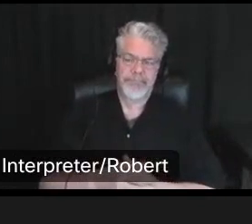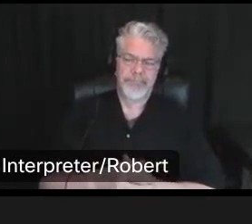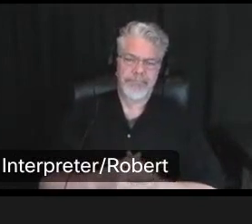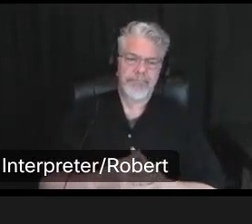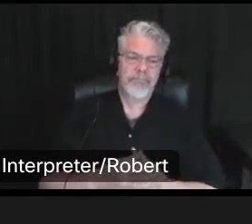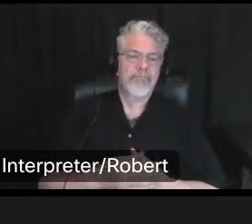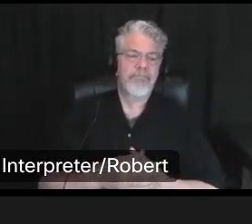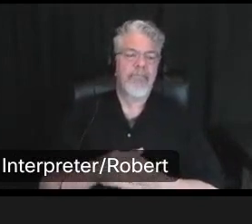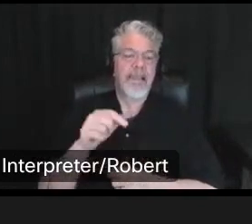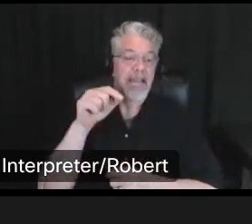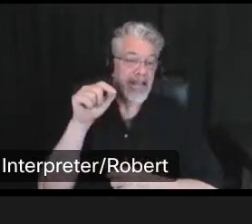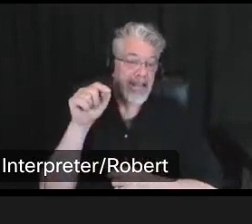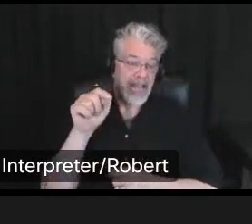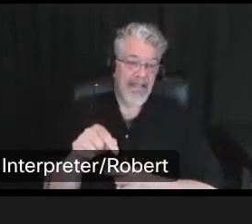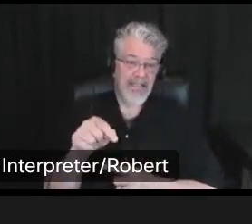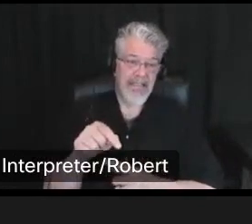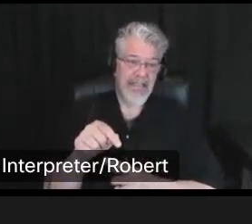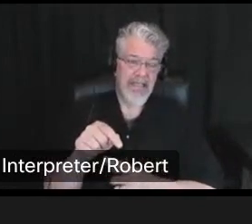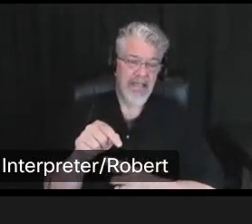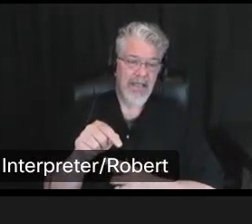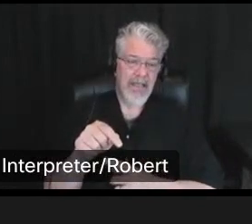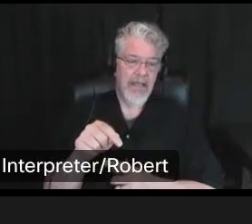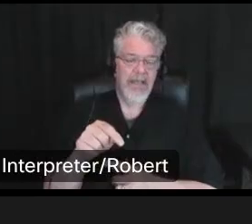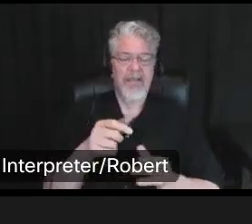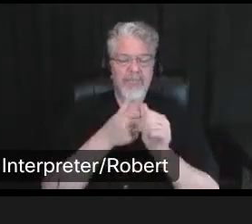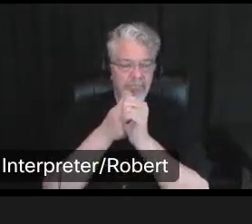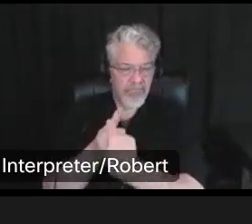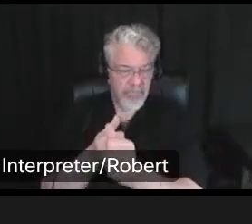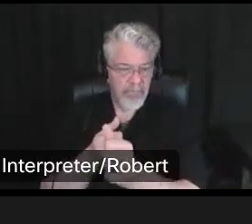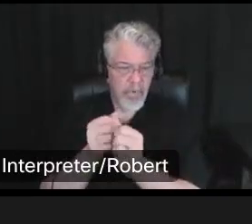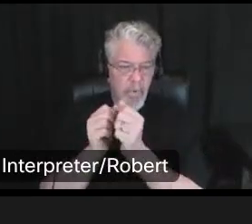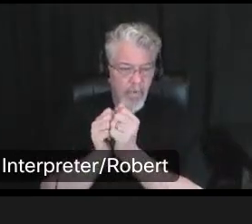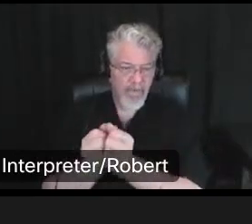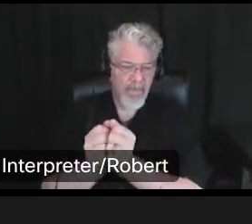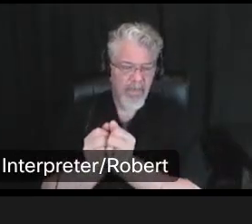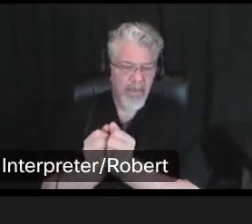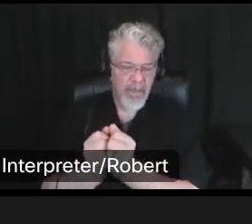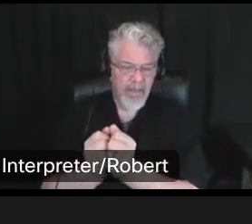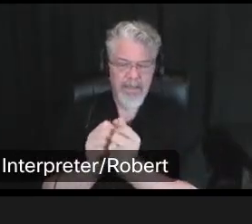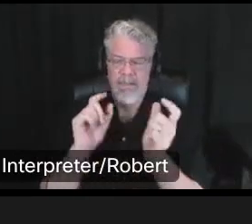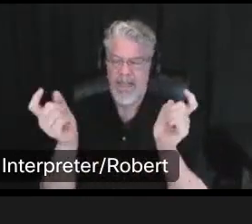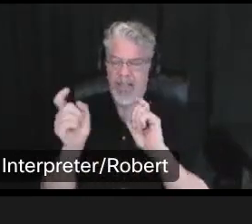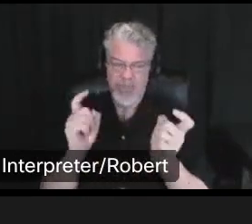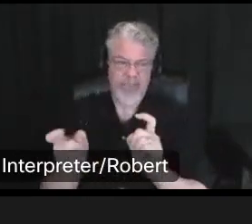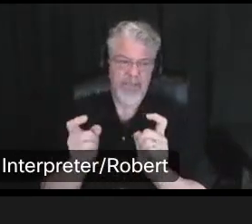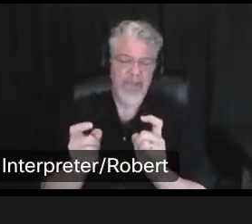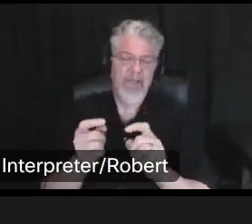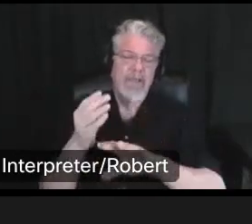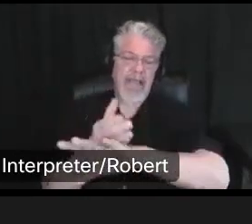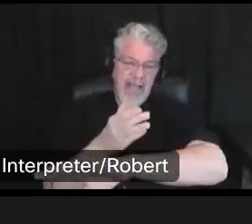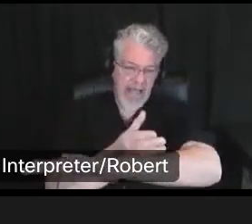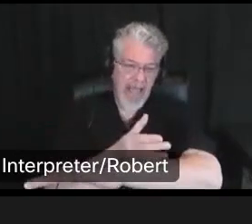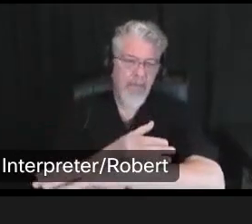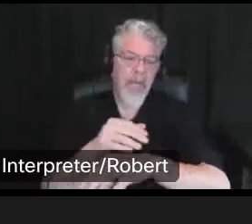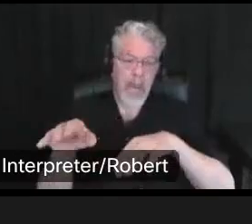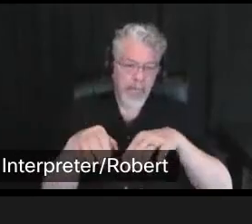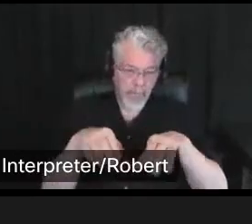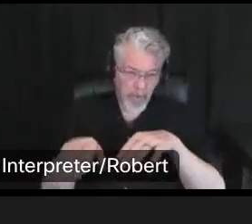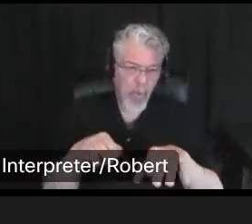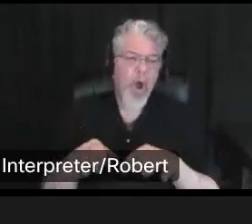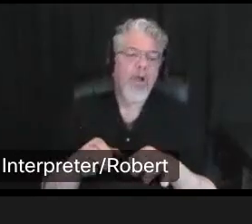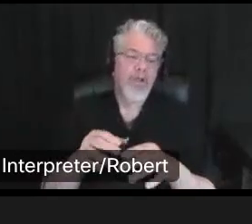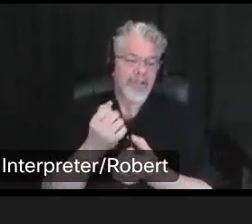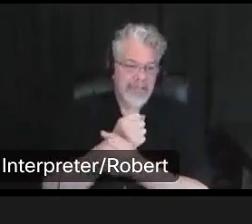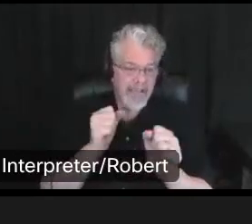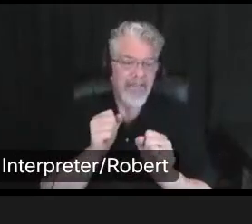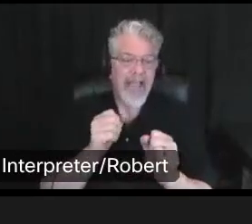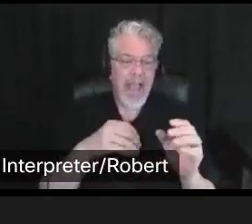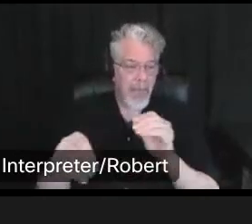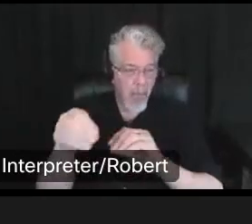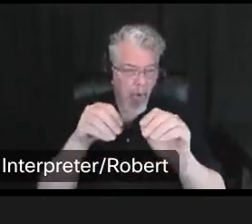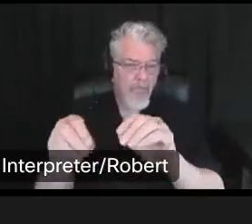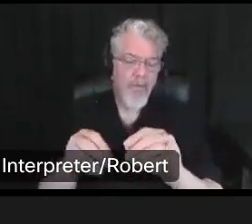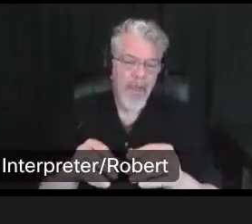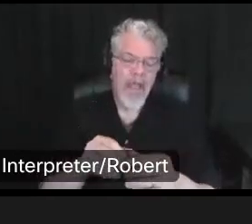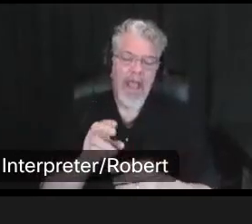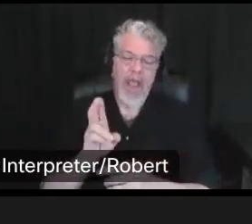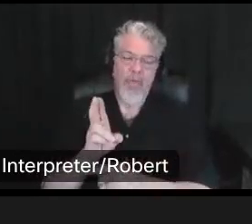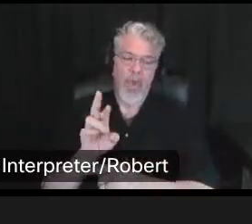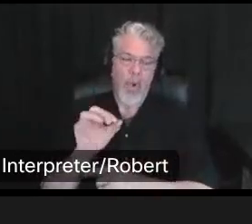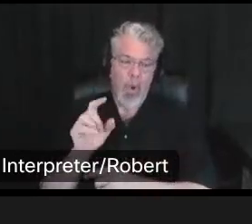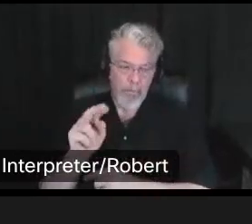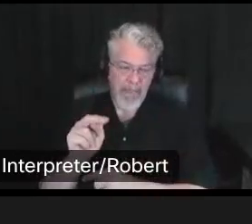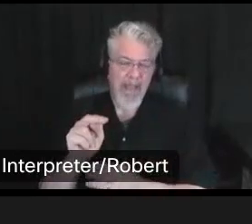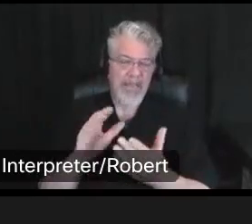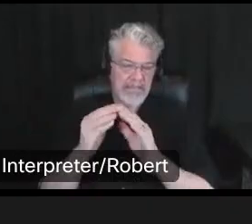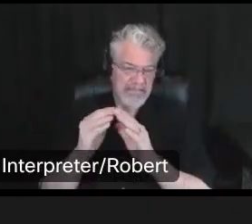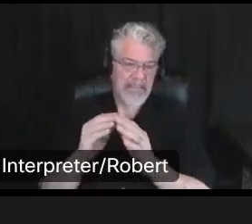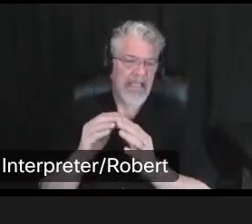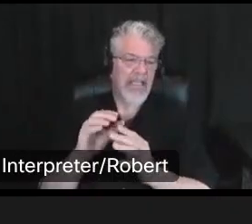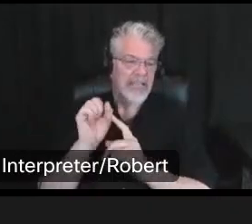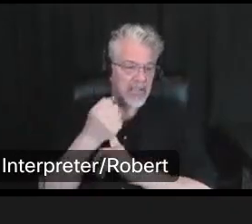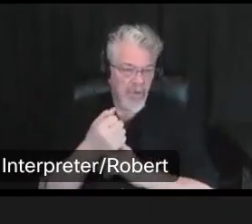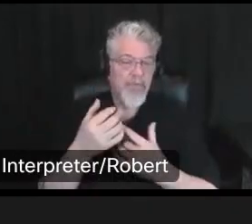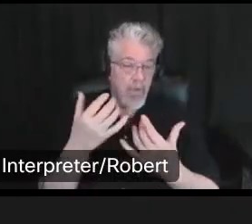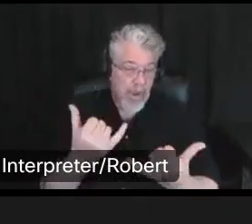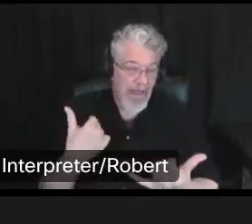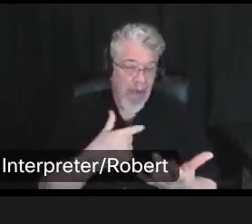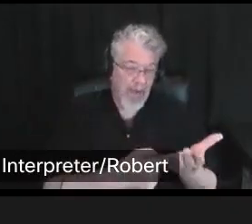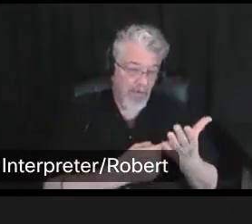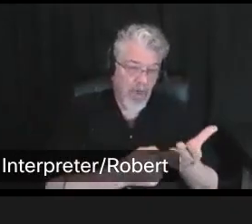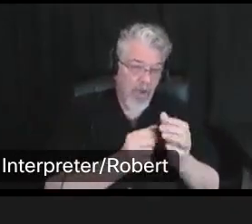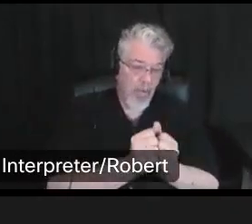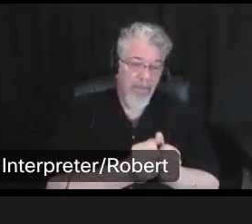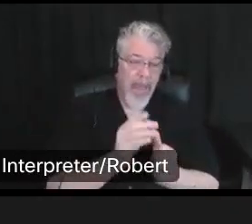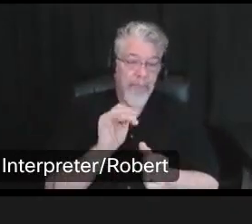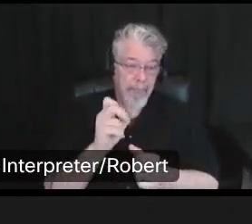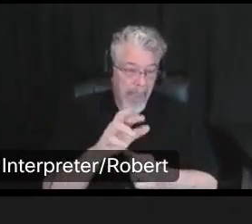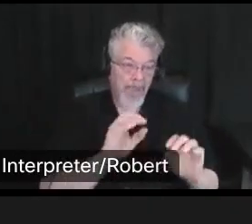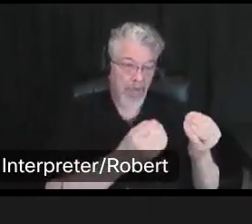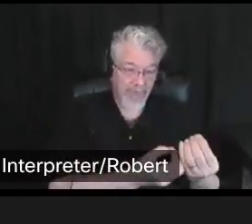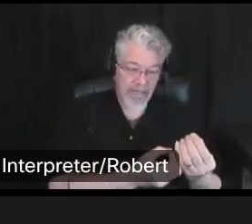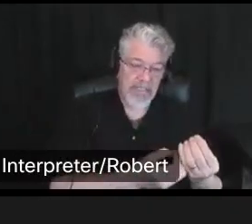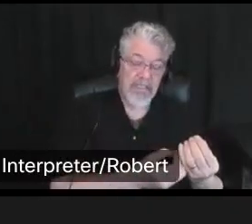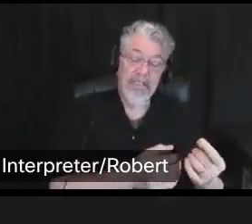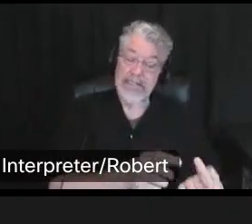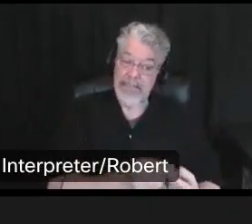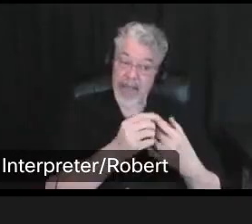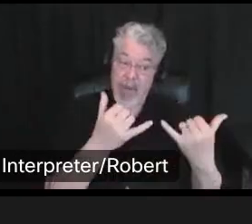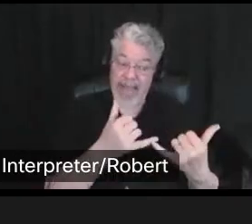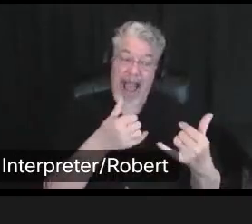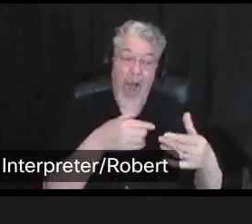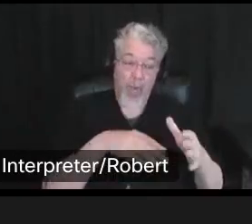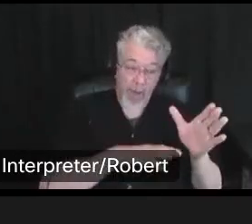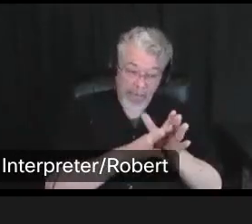So this kind of falls in line with those adjustments as far as enhancing pedestrian safety and mobility with, within the urban environment. We are in talks with the office, with the mayor's office especially as these plans developed, but as.